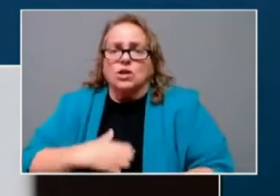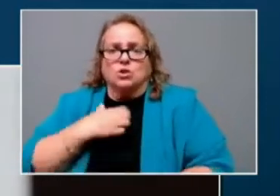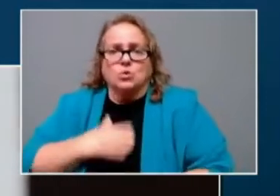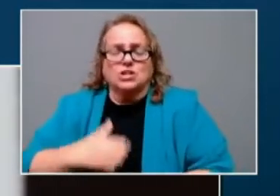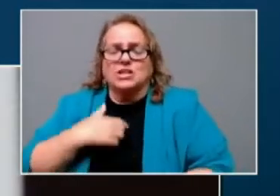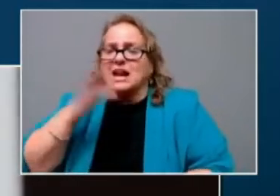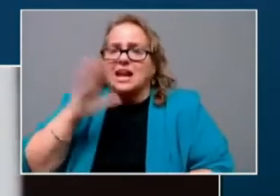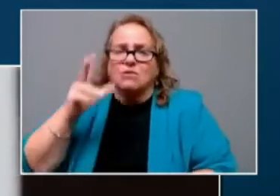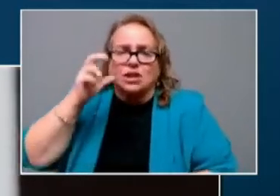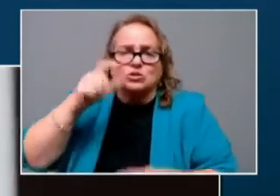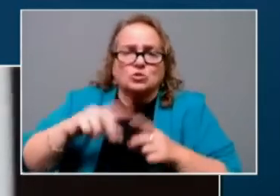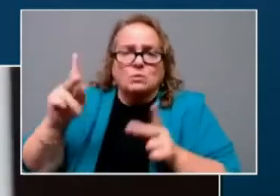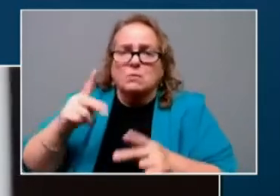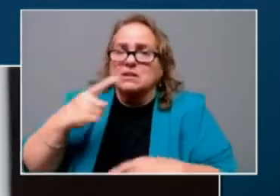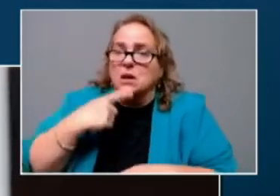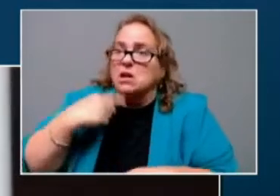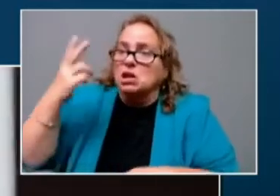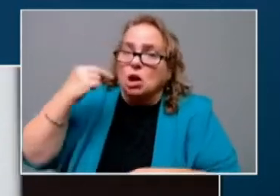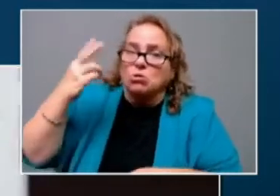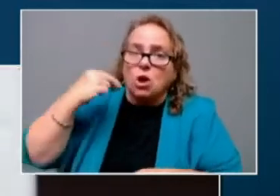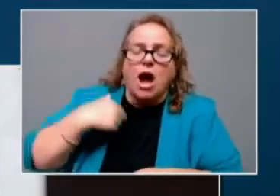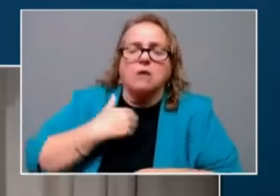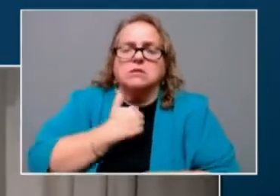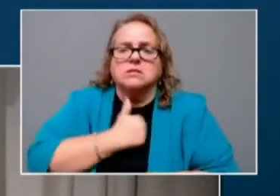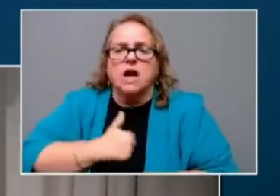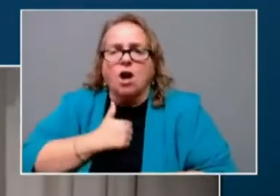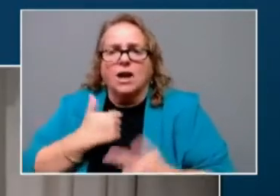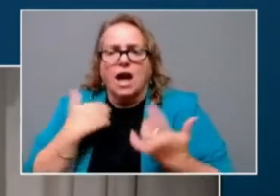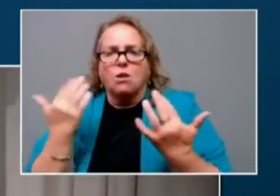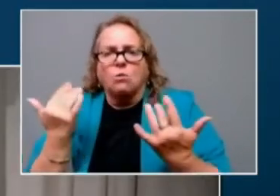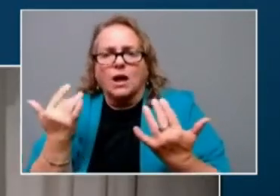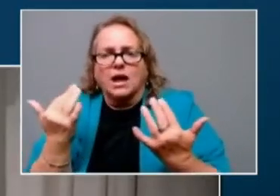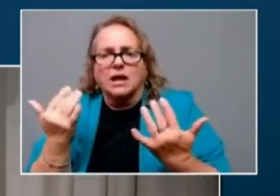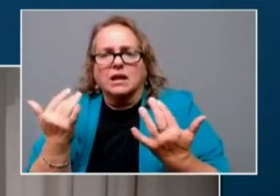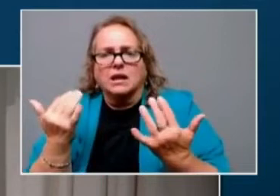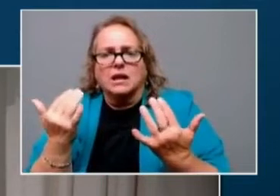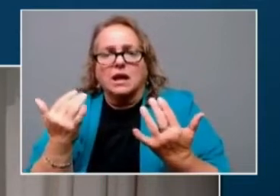don't get it. They regret waiting. Our patients are a great advocate at this